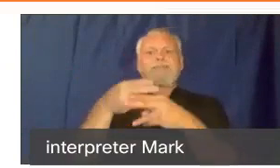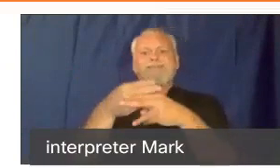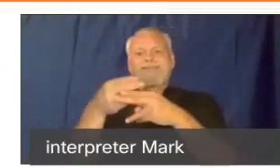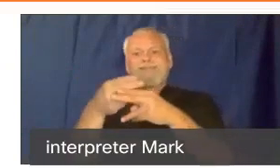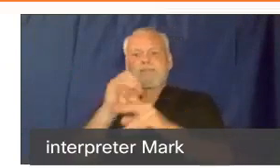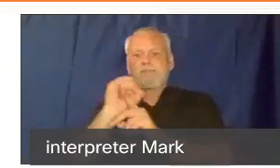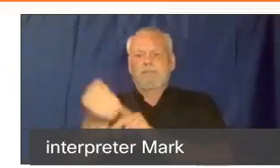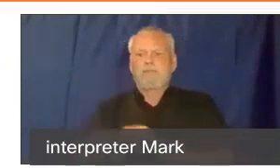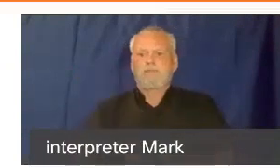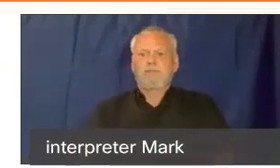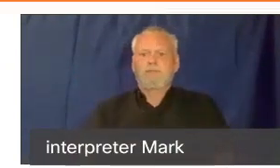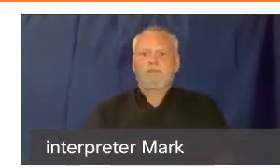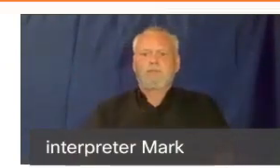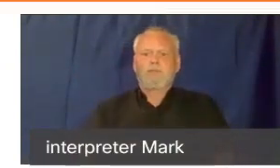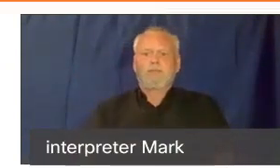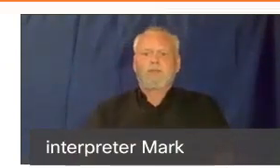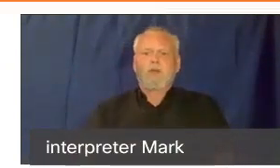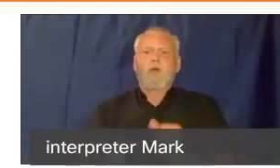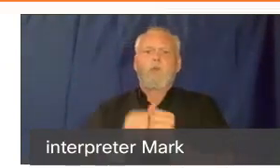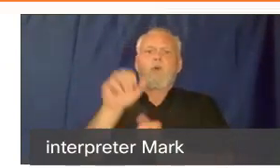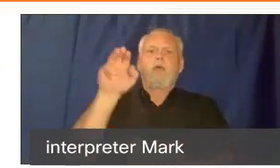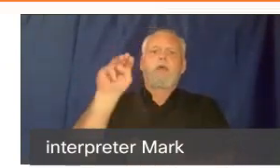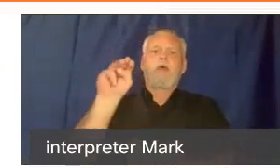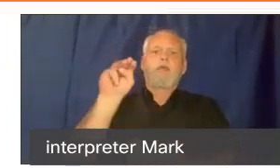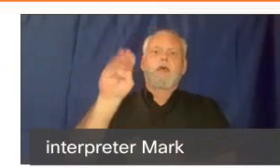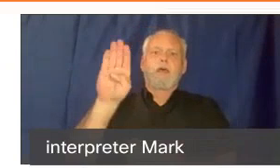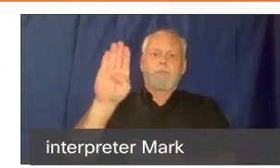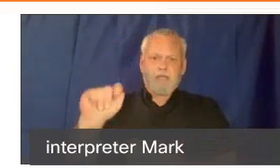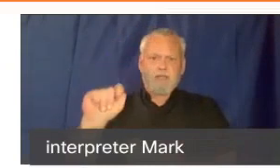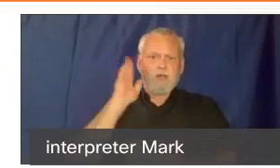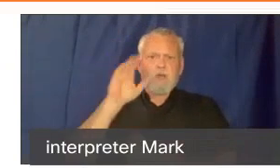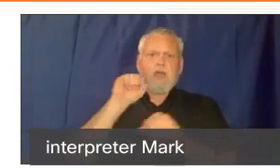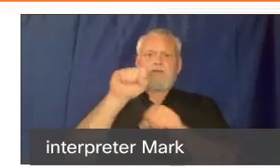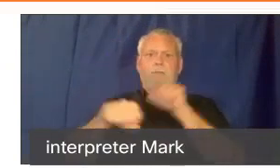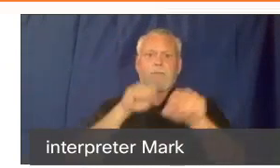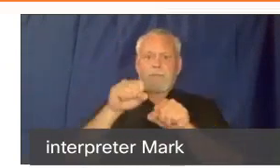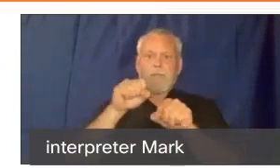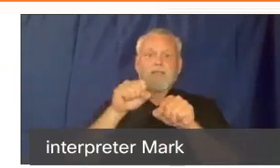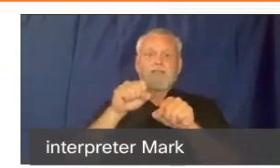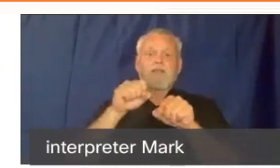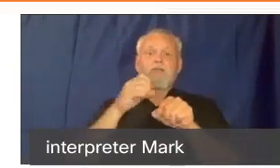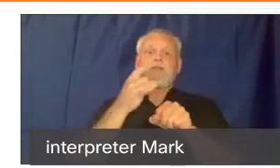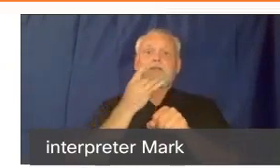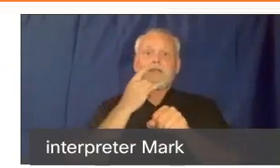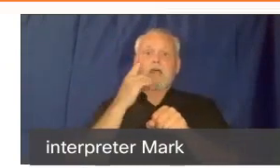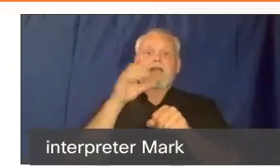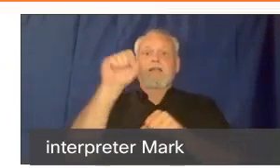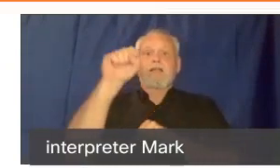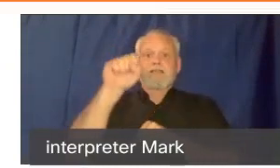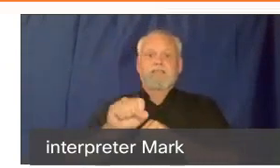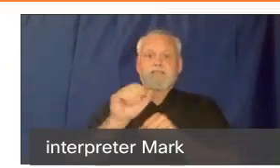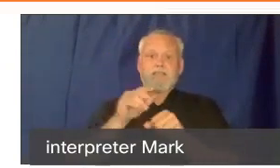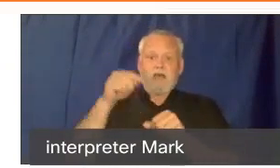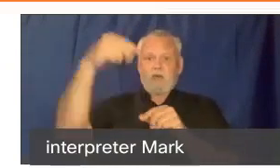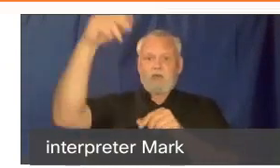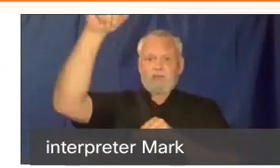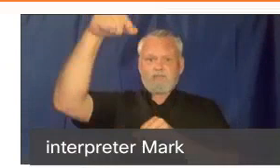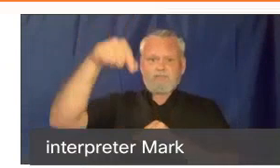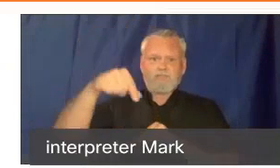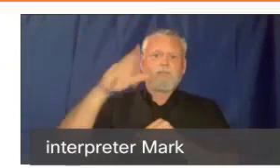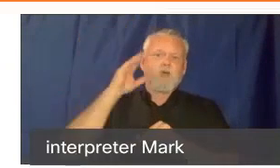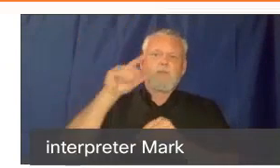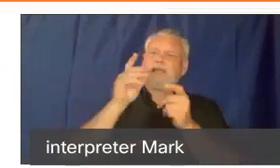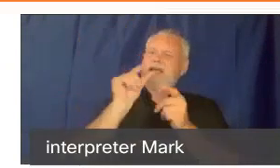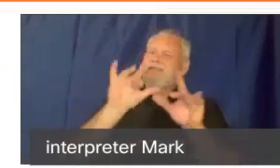With the project, we will also be implementing a bicycle signal in the South bound direction. So there'll be some slight changes to the signing the marketing and the signal infrastructure.